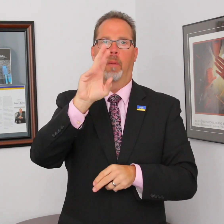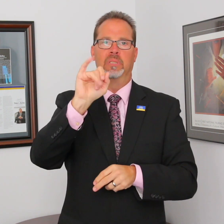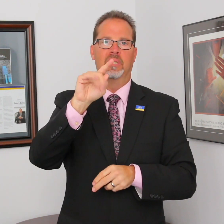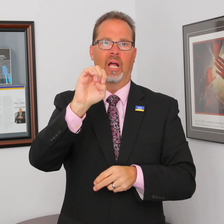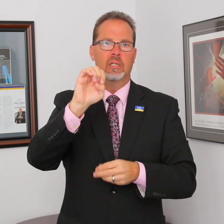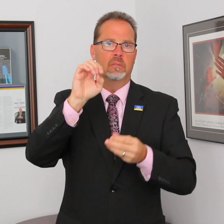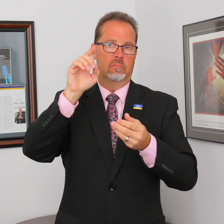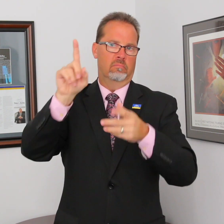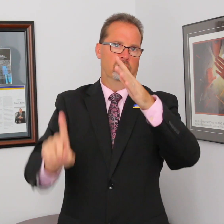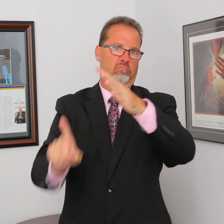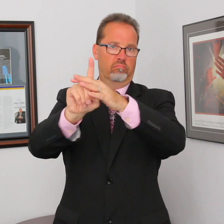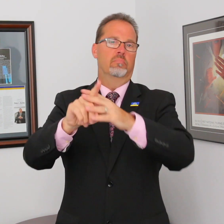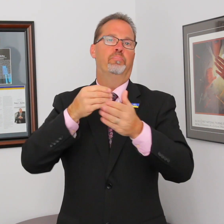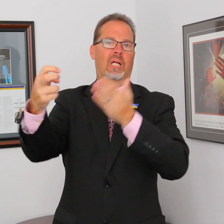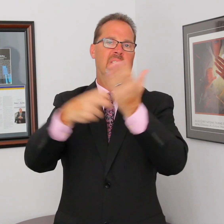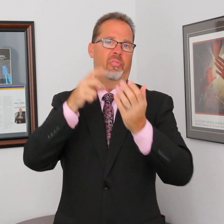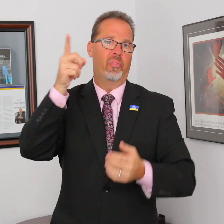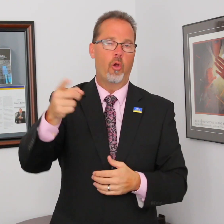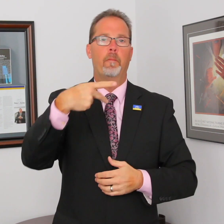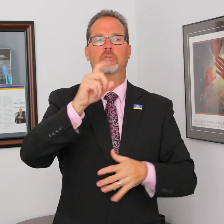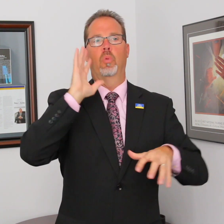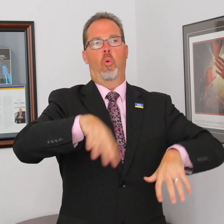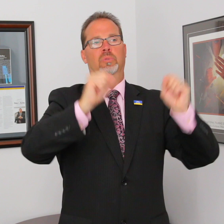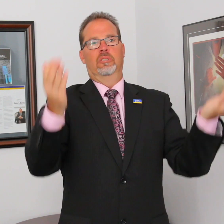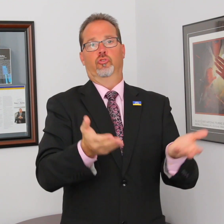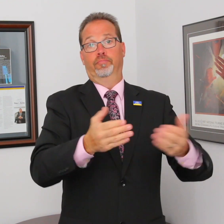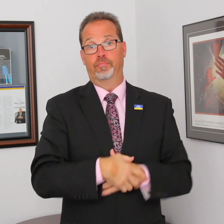their website. Feel free to buy tickets but know that the event is